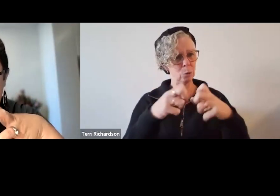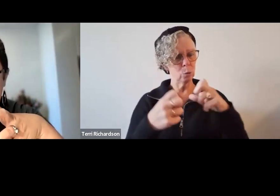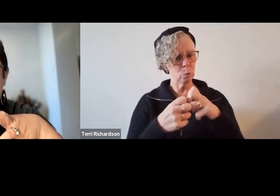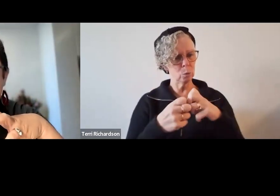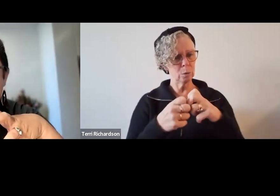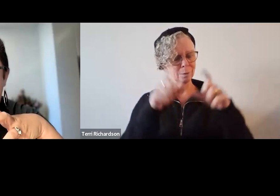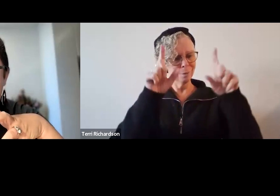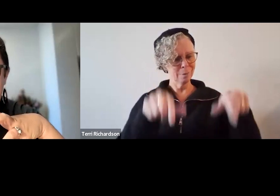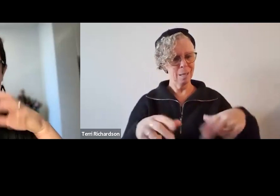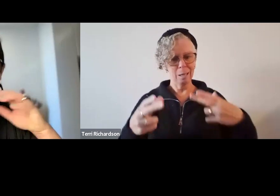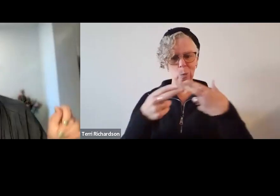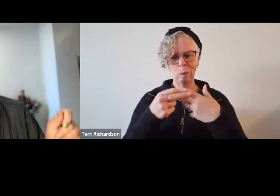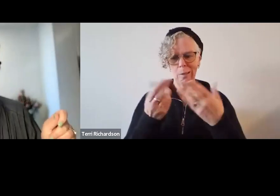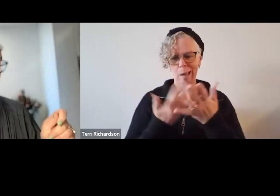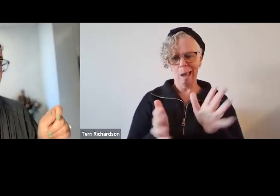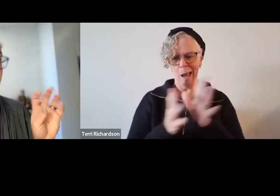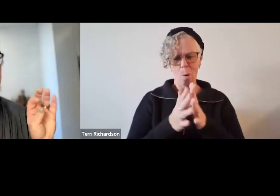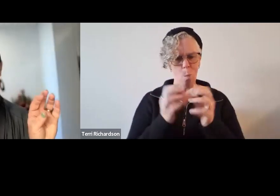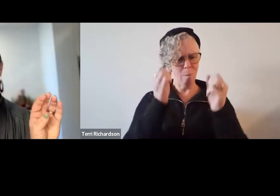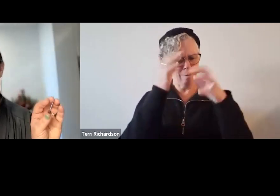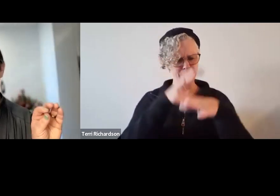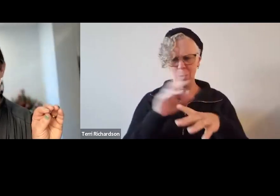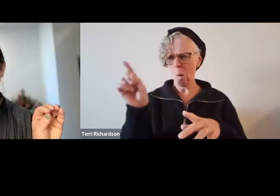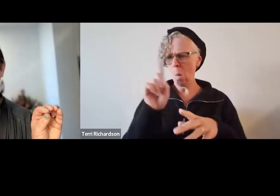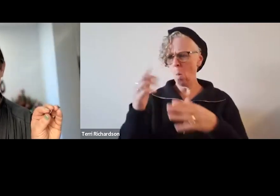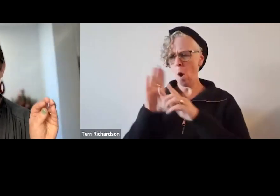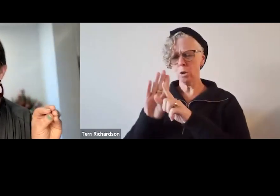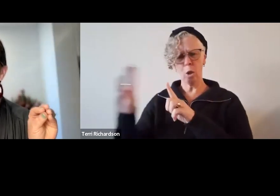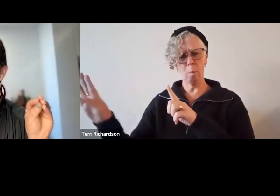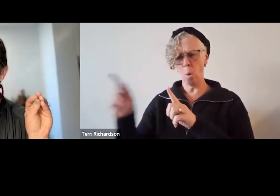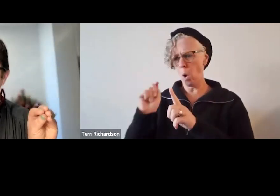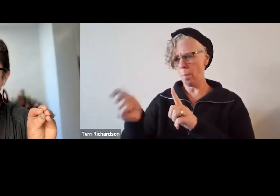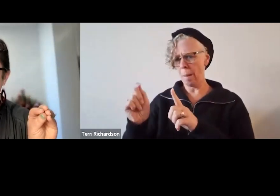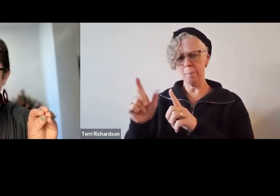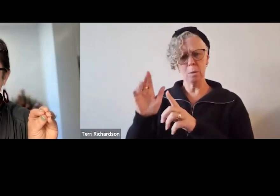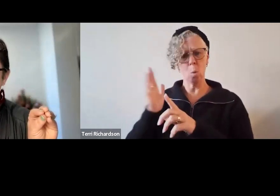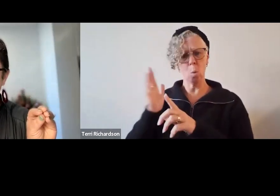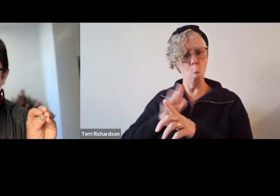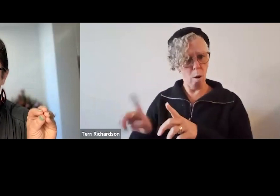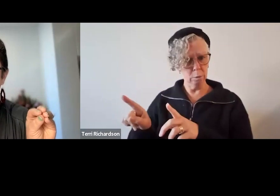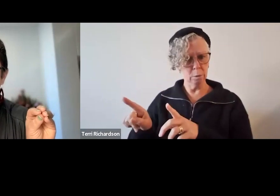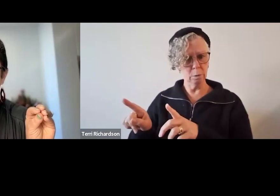with exactly that confusion between what board members want or think they need to do,